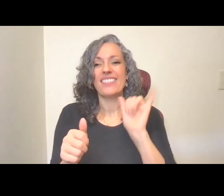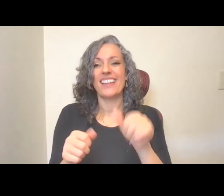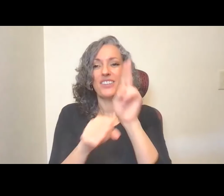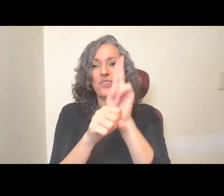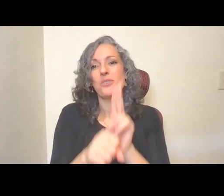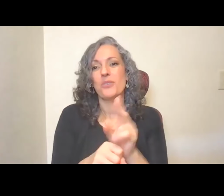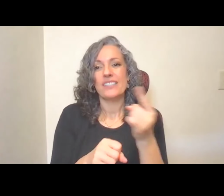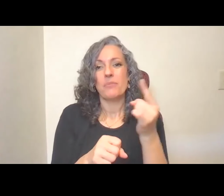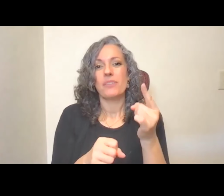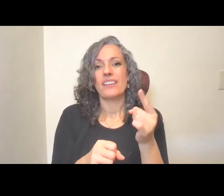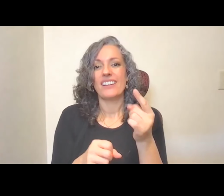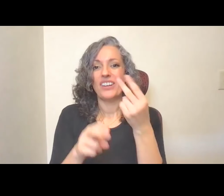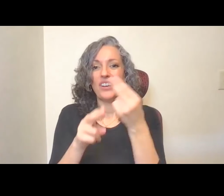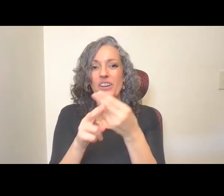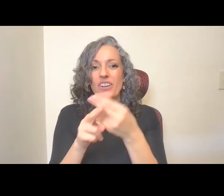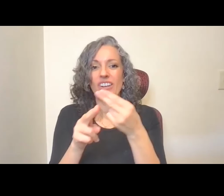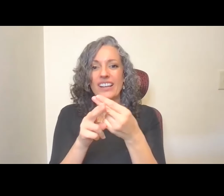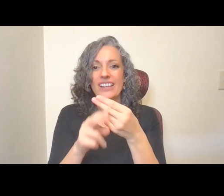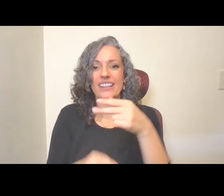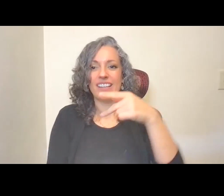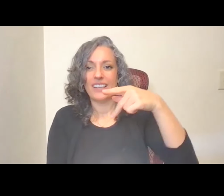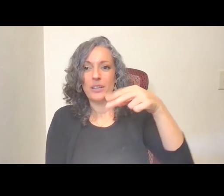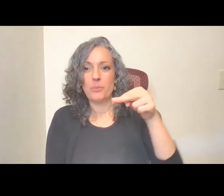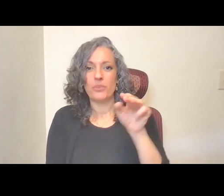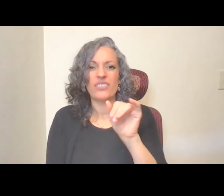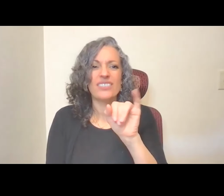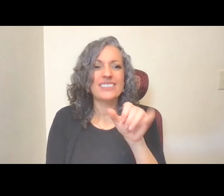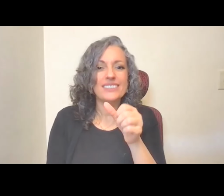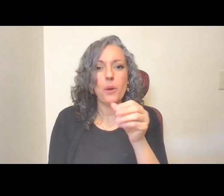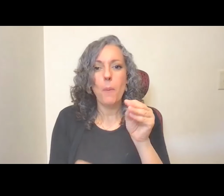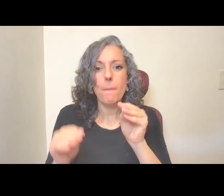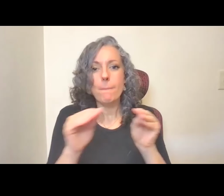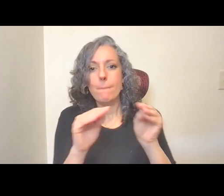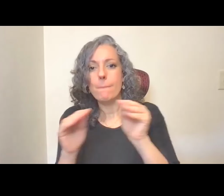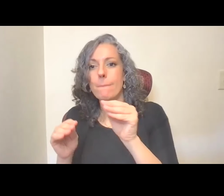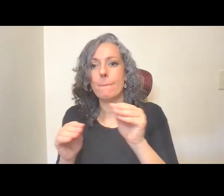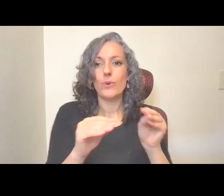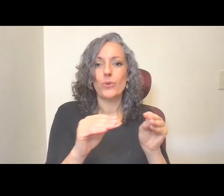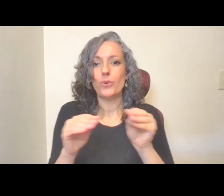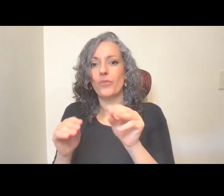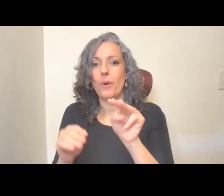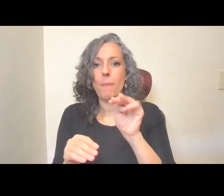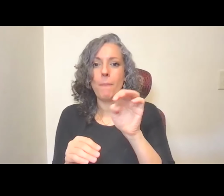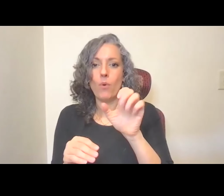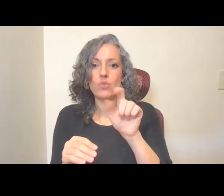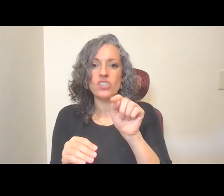the called the "prefers-reduced-motion" media query to provide an alternative version for people